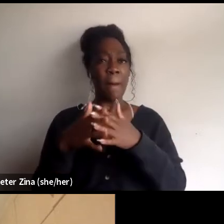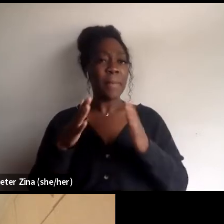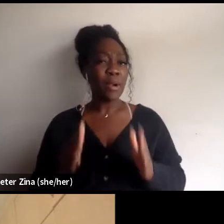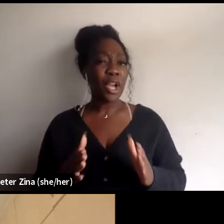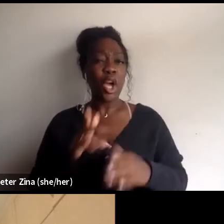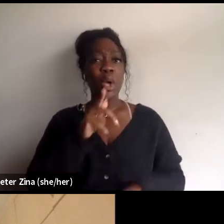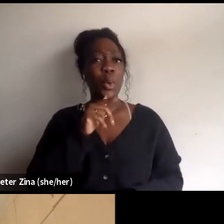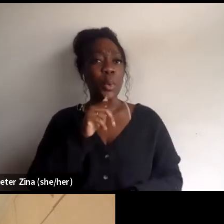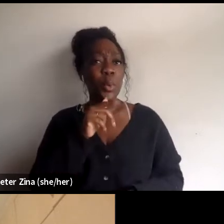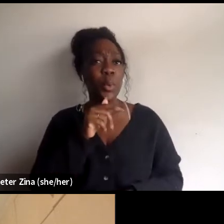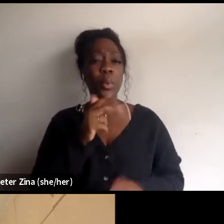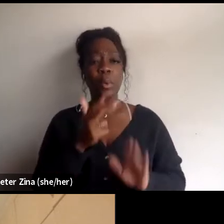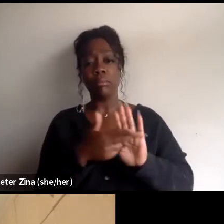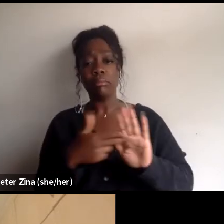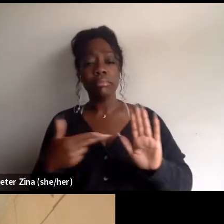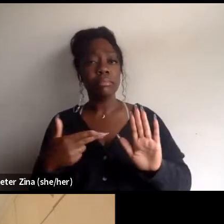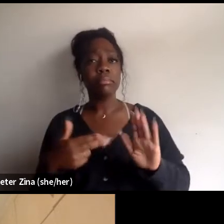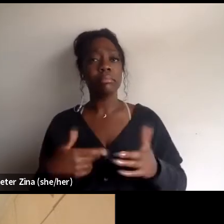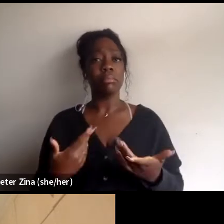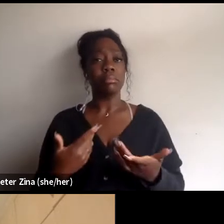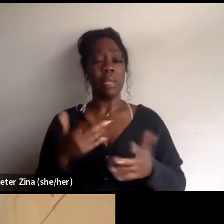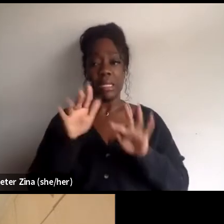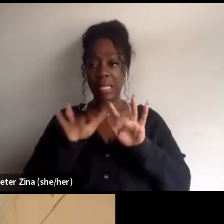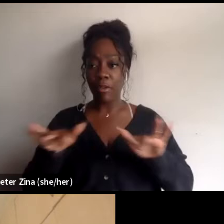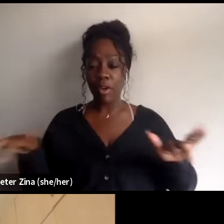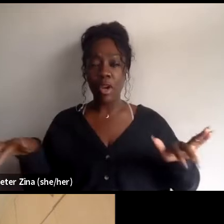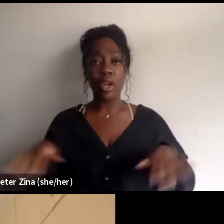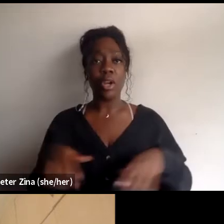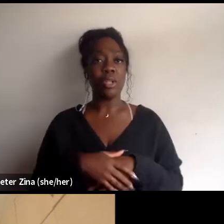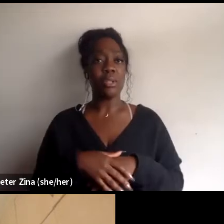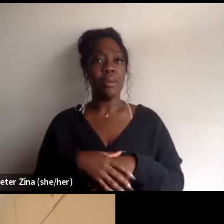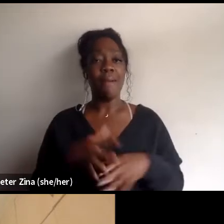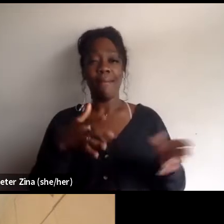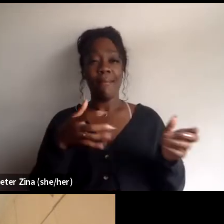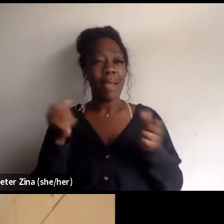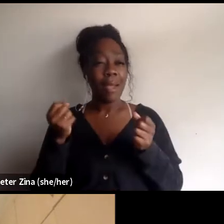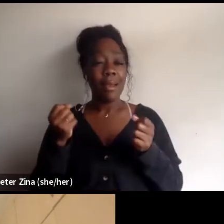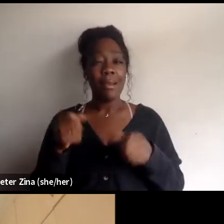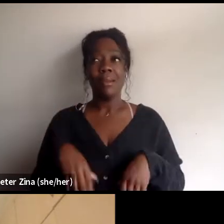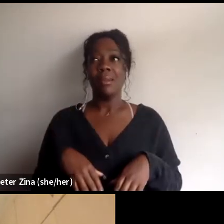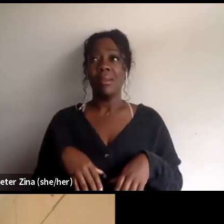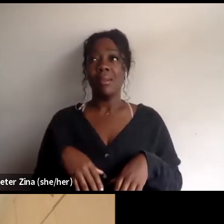It was fast, it was diverse. It was contradictory. It was a number of different things